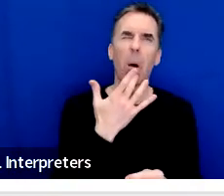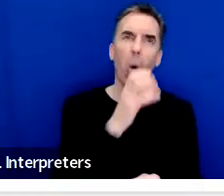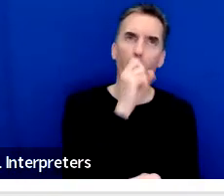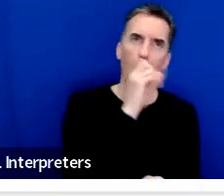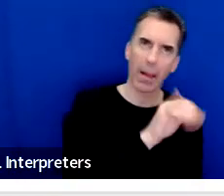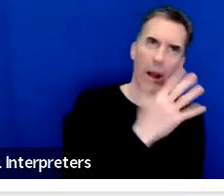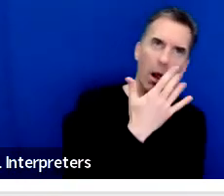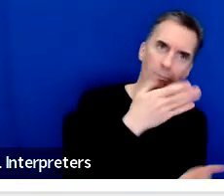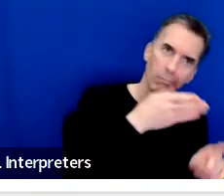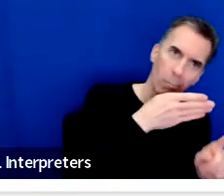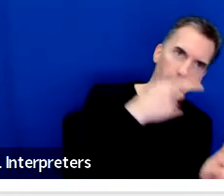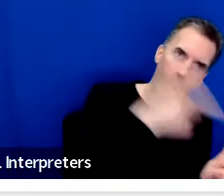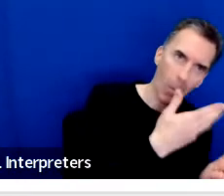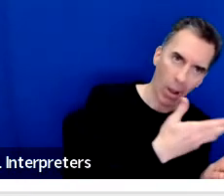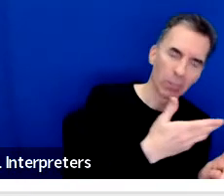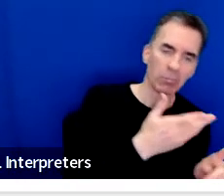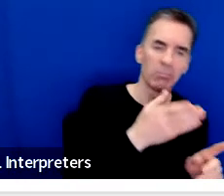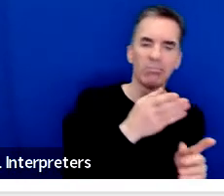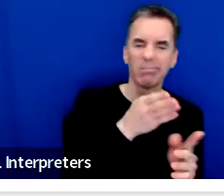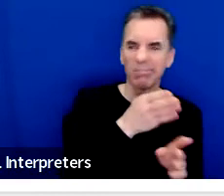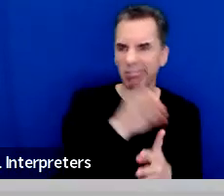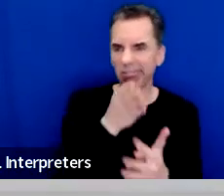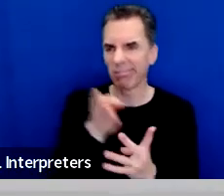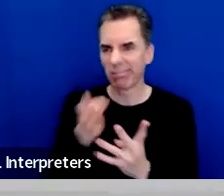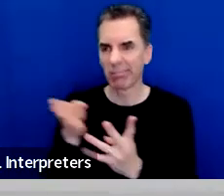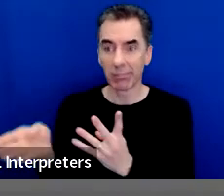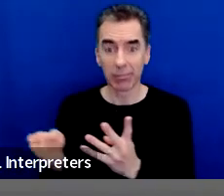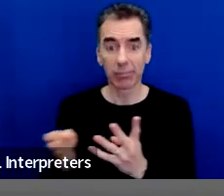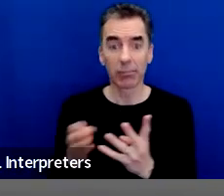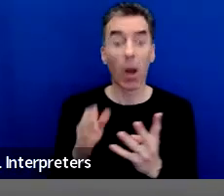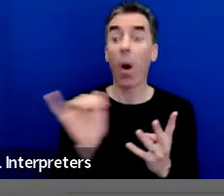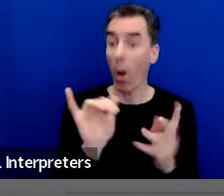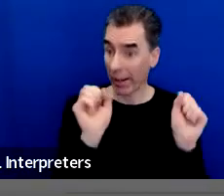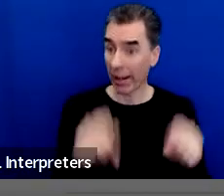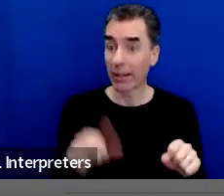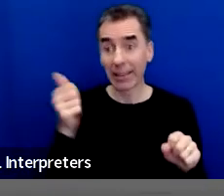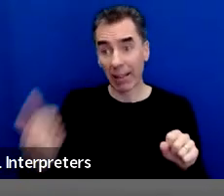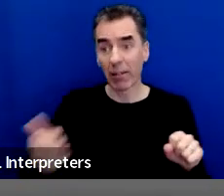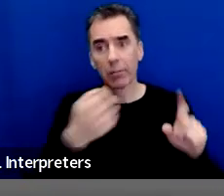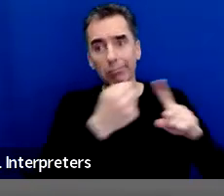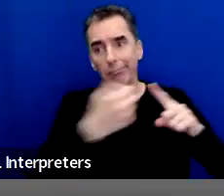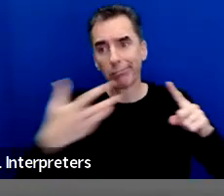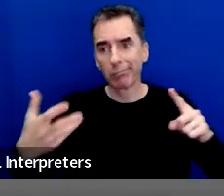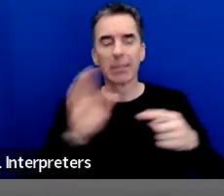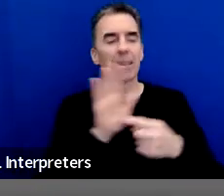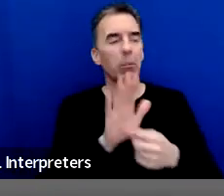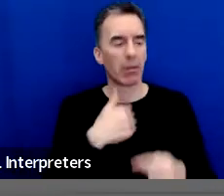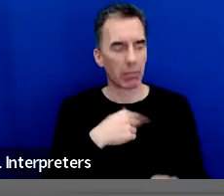So if they right click and they can add a comment if they want in to. So if something was going to be on the text, they can write text